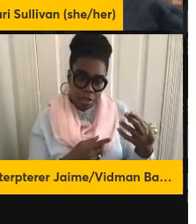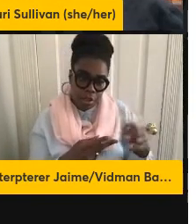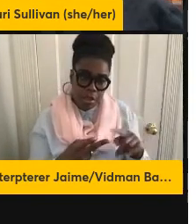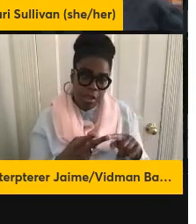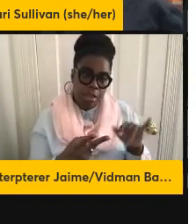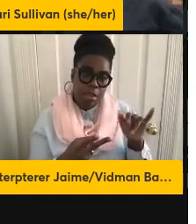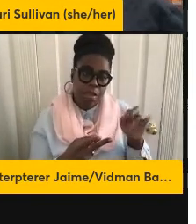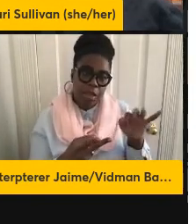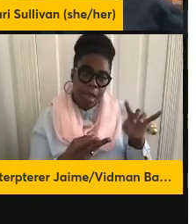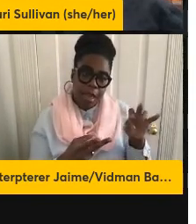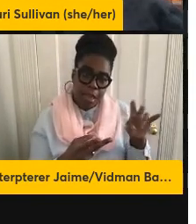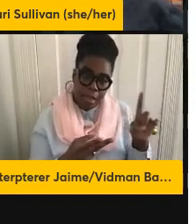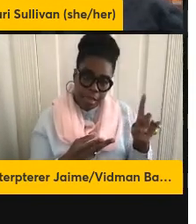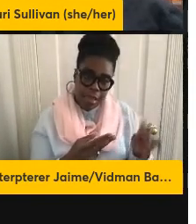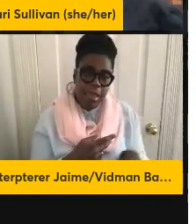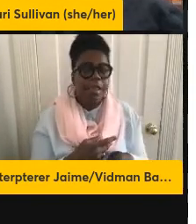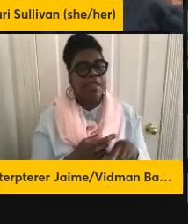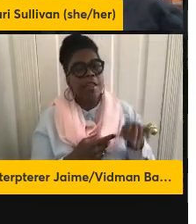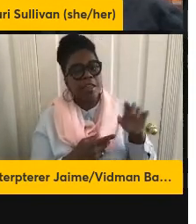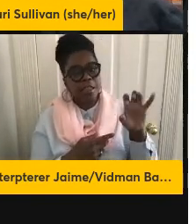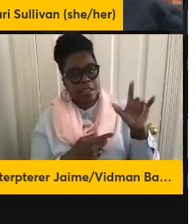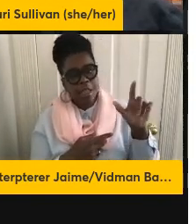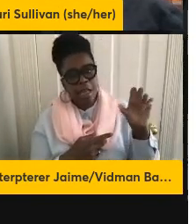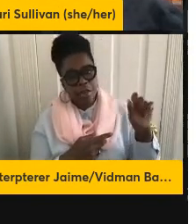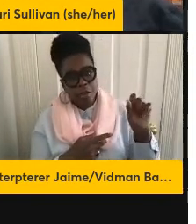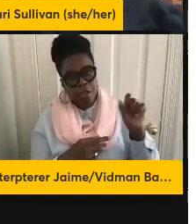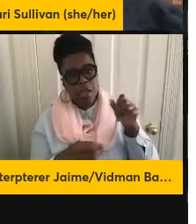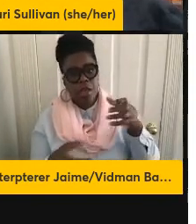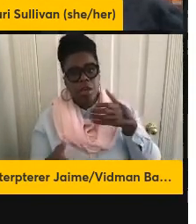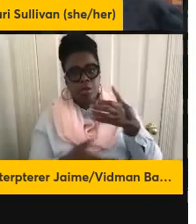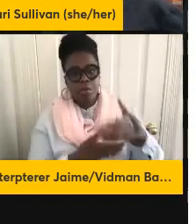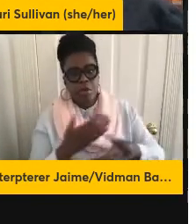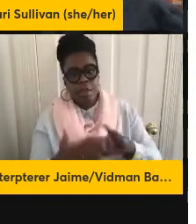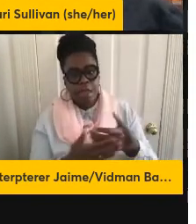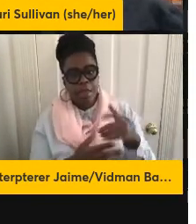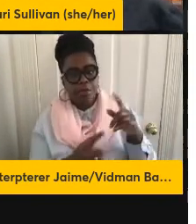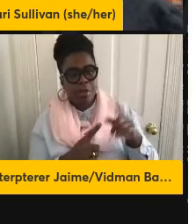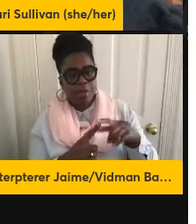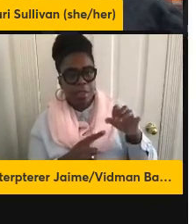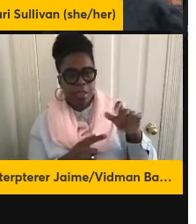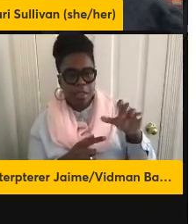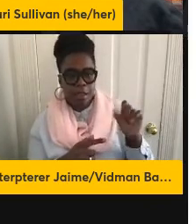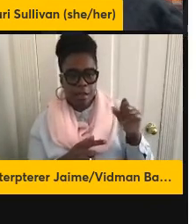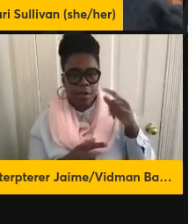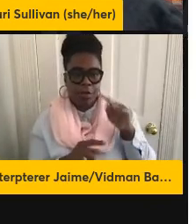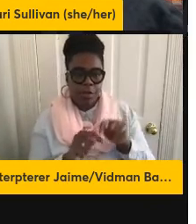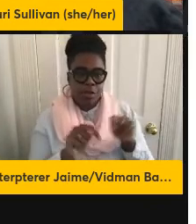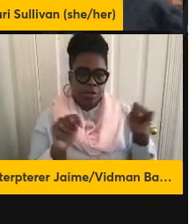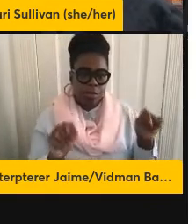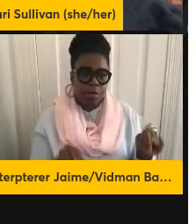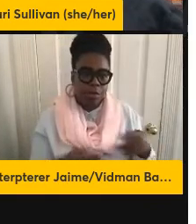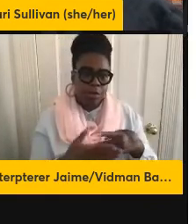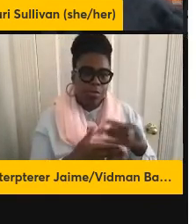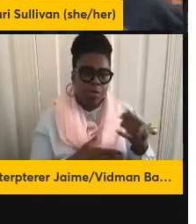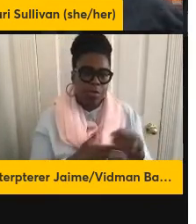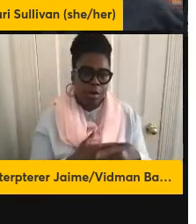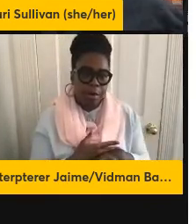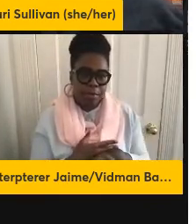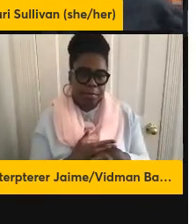the epithelial cells communicate with Gamma Delta T cells to regulate this transcriptional program. And the other component